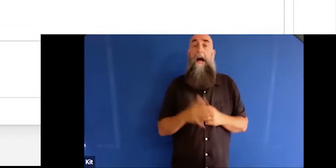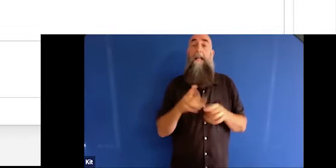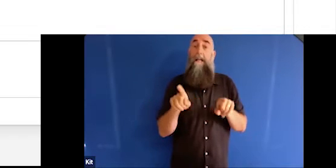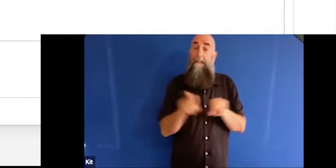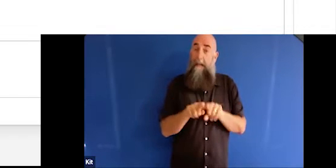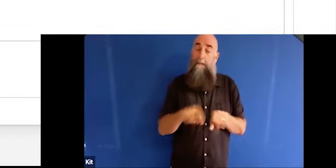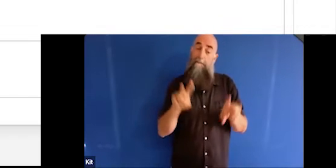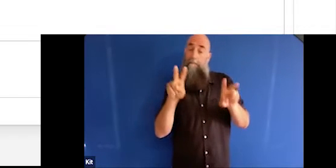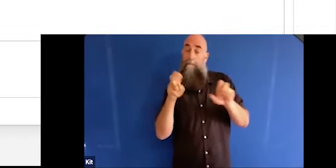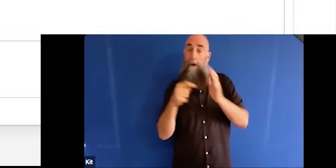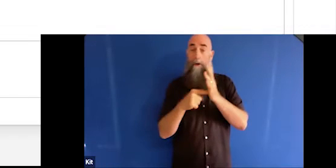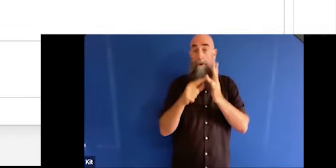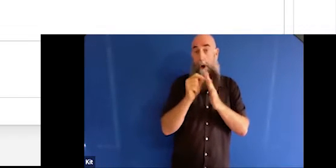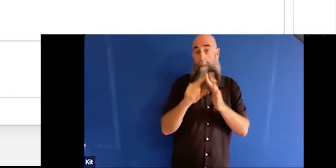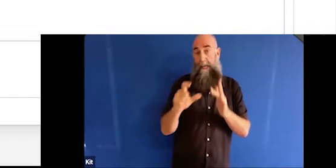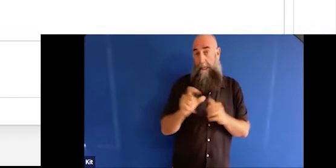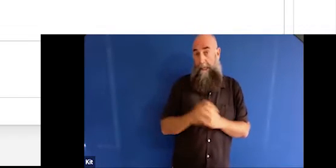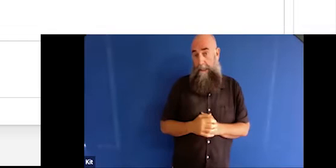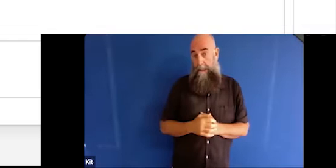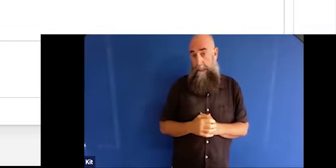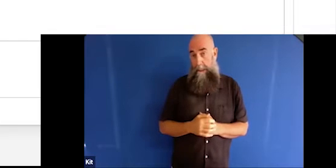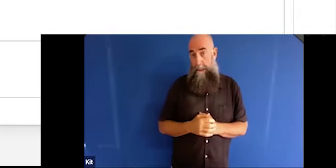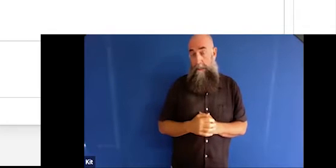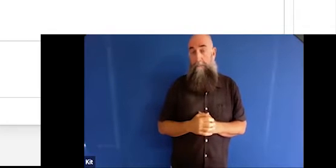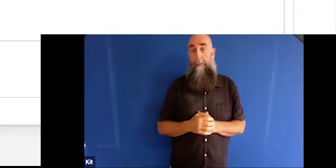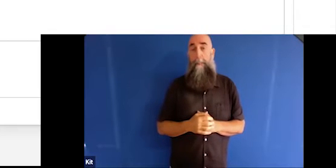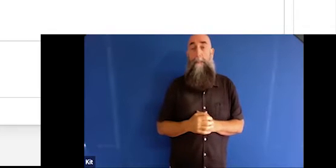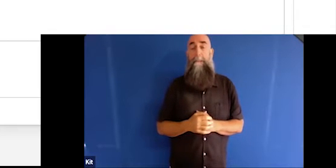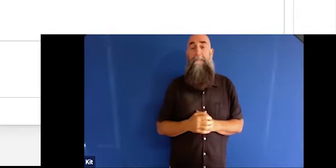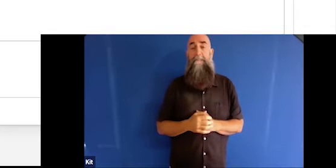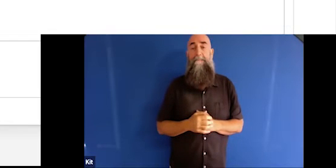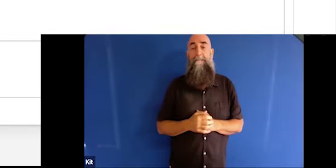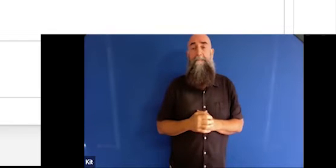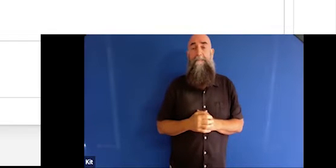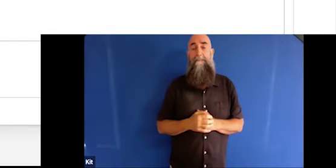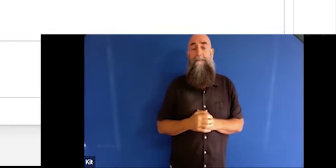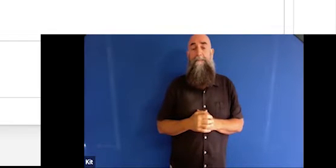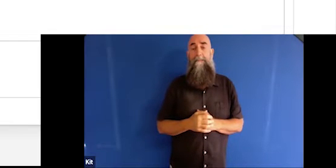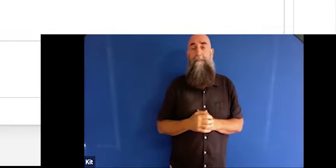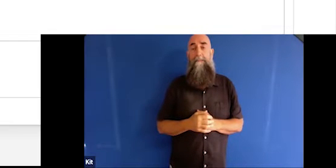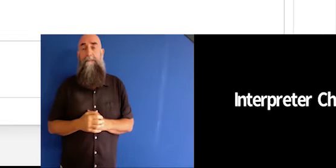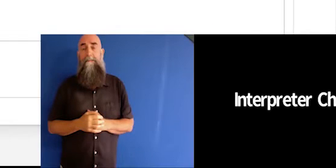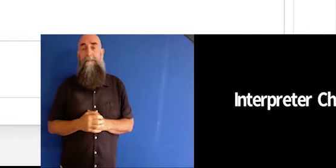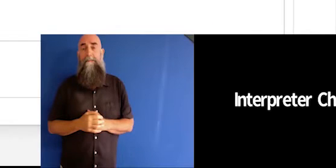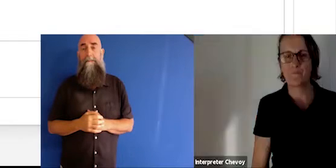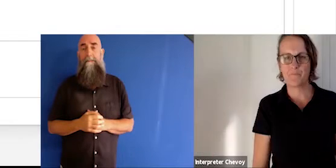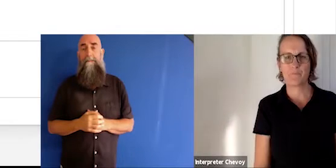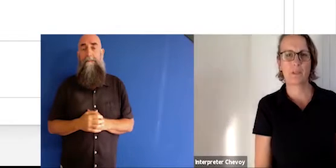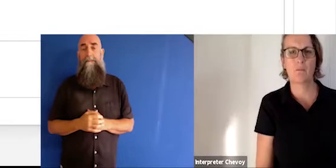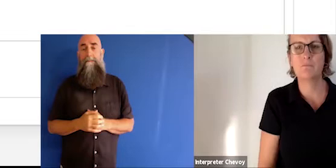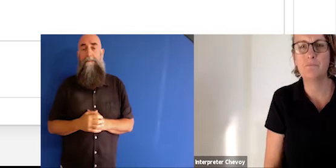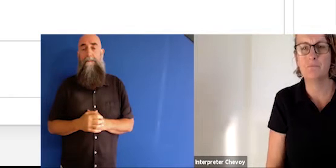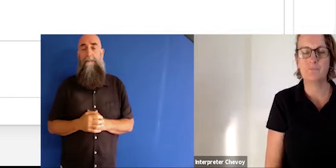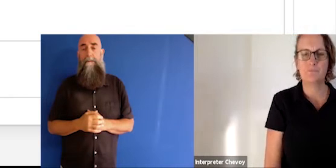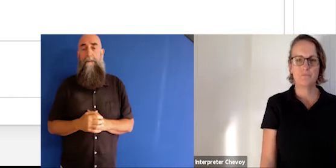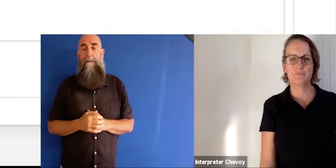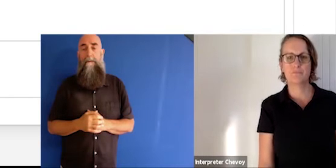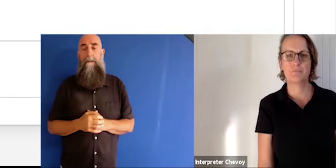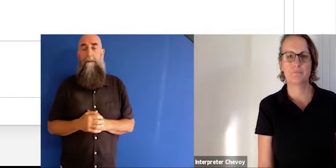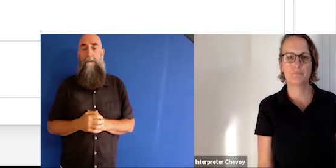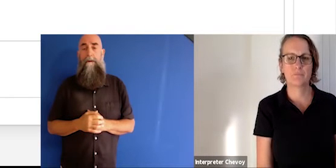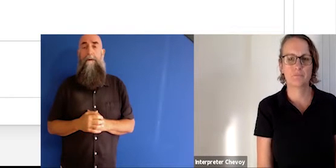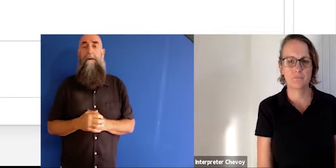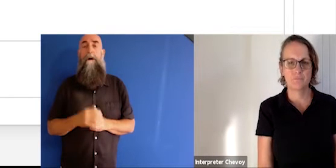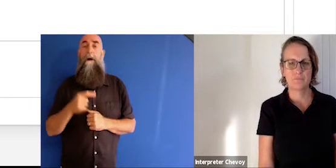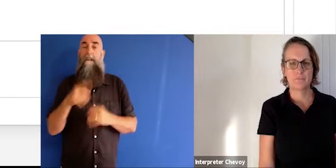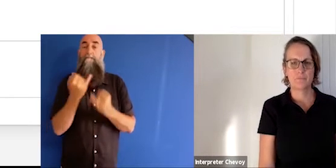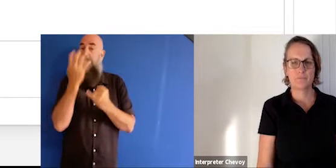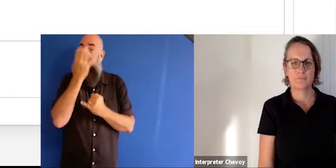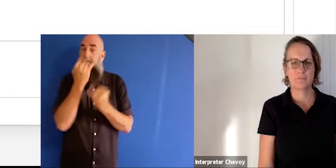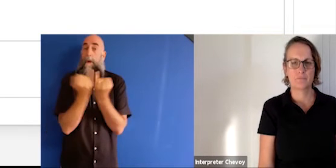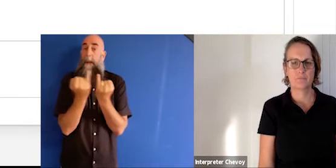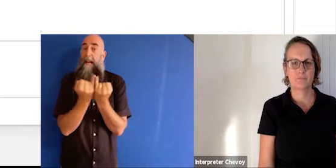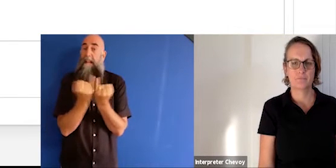a topic of my own choosing, it is incredibly competitive. That's not to say "don't apply".